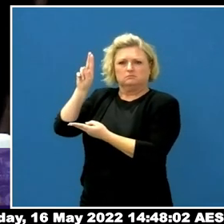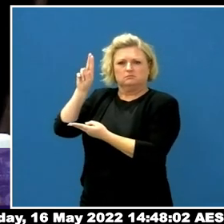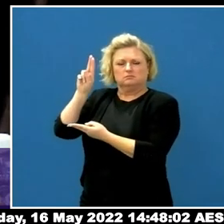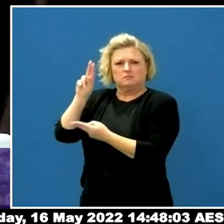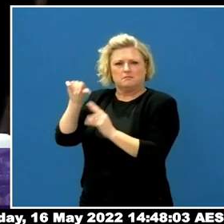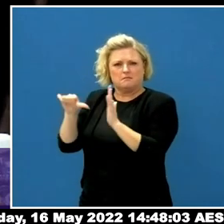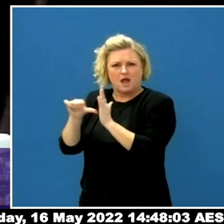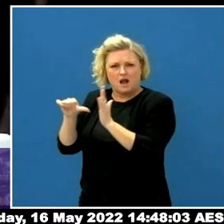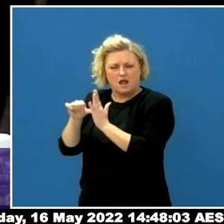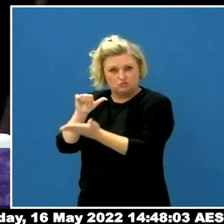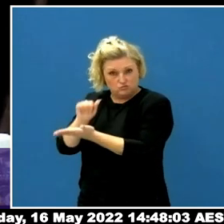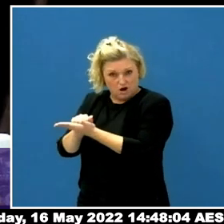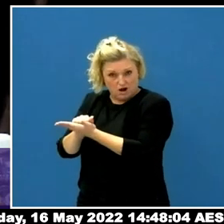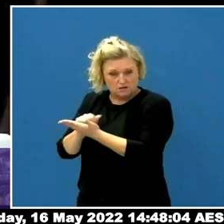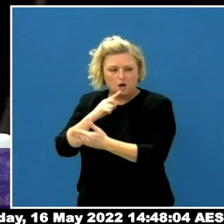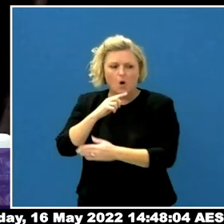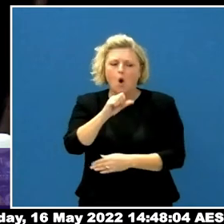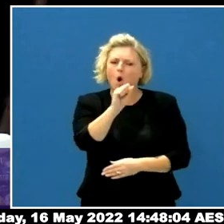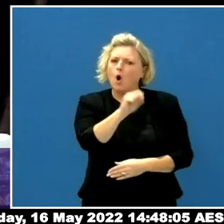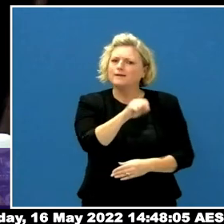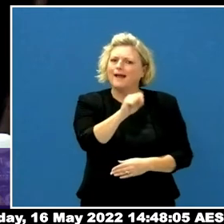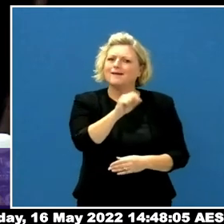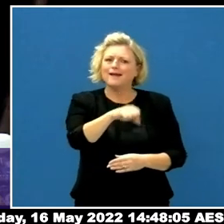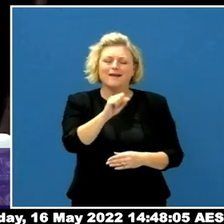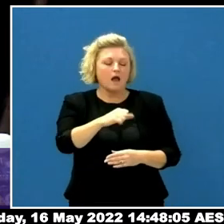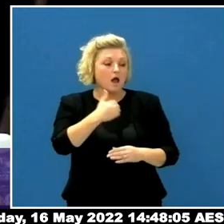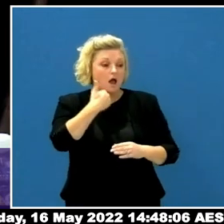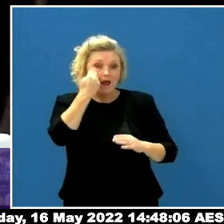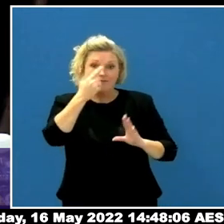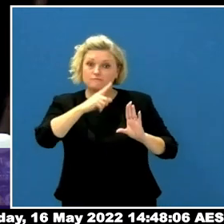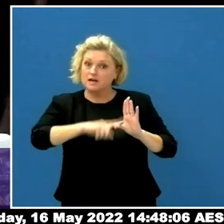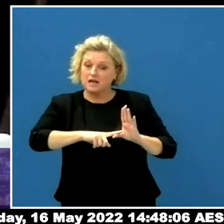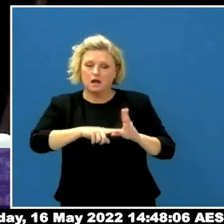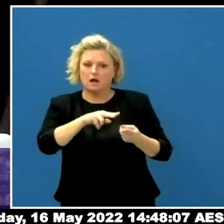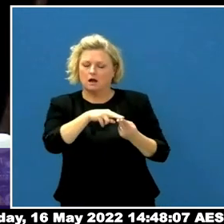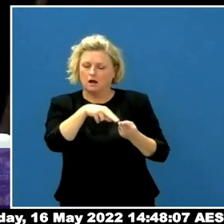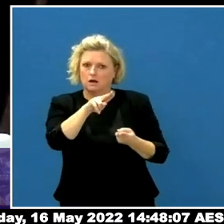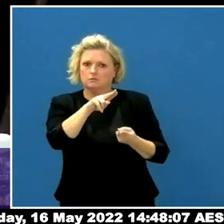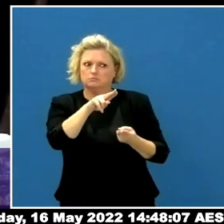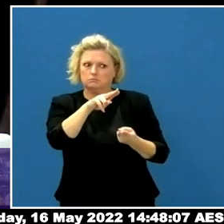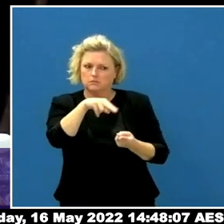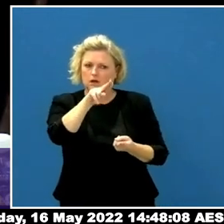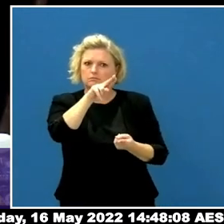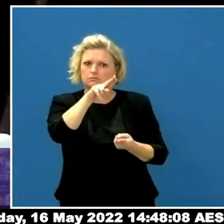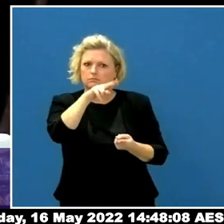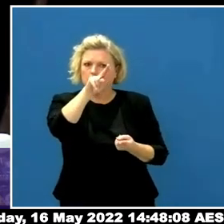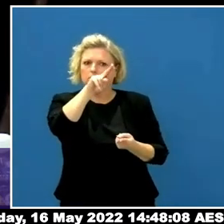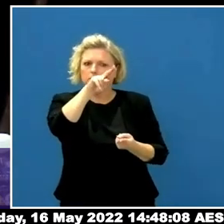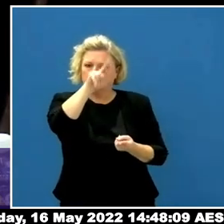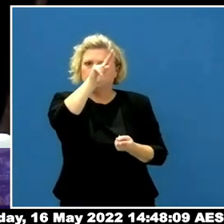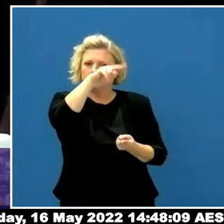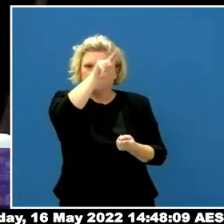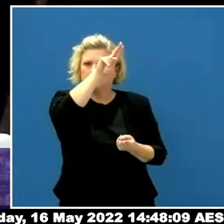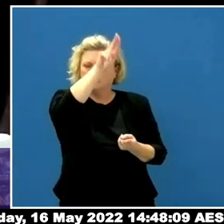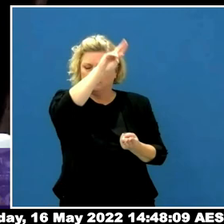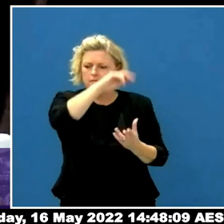Every year it jumped on huge amounts to Afford. Was there more - was it better with that increase?